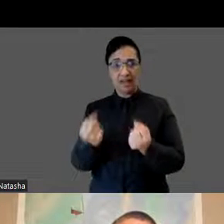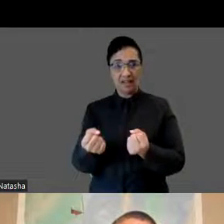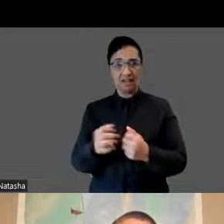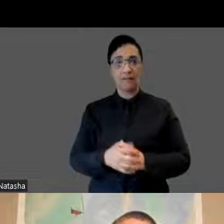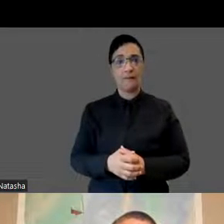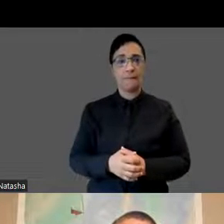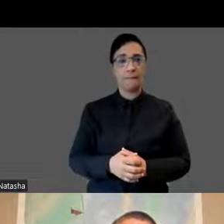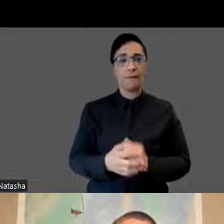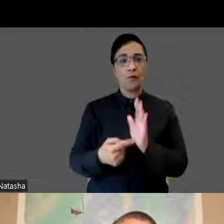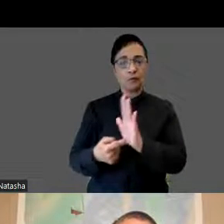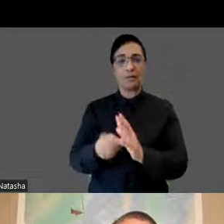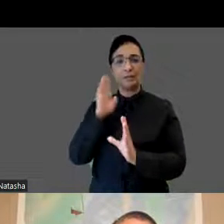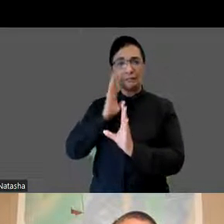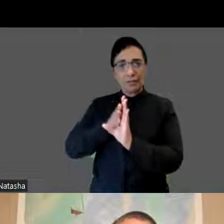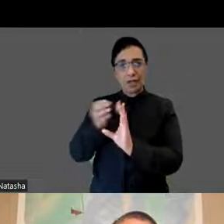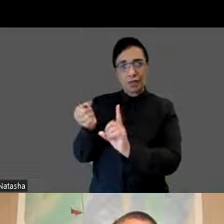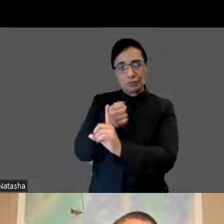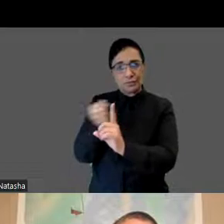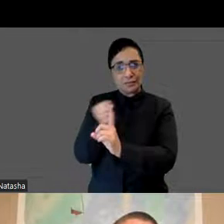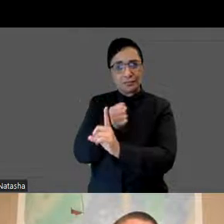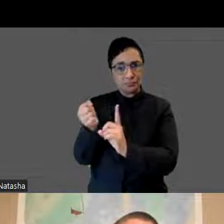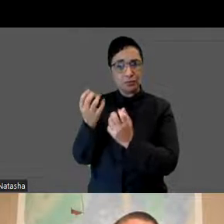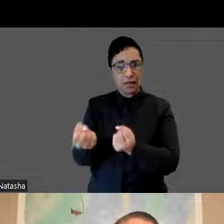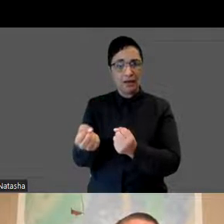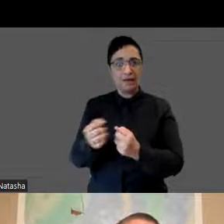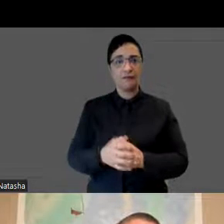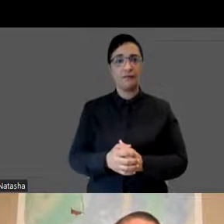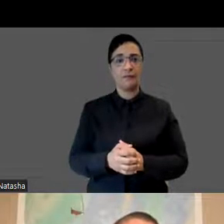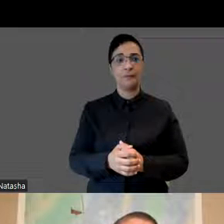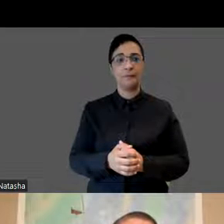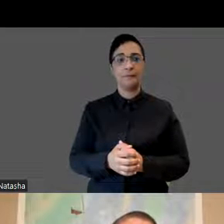There was the topic of independent living, education and employment.